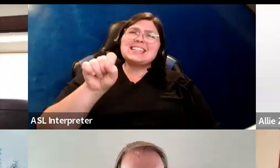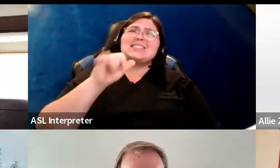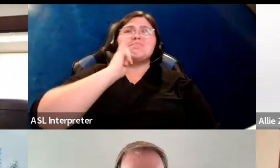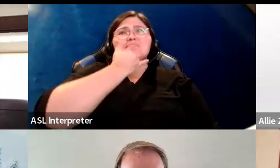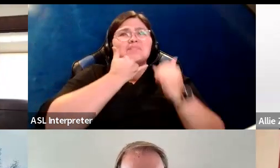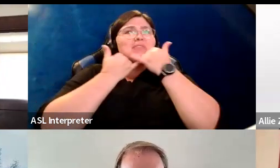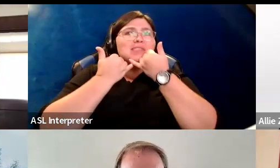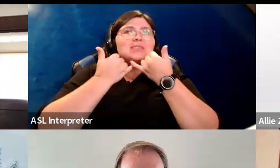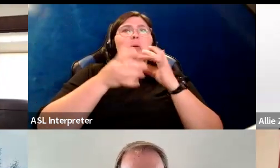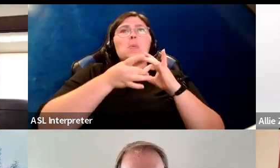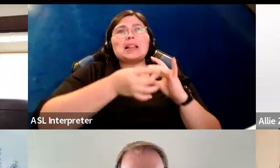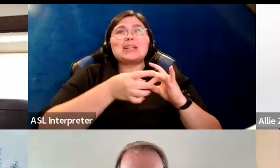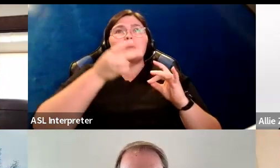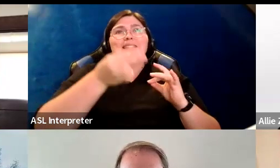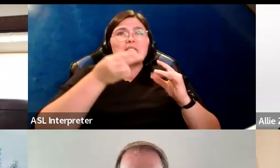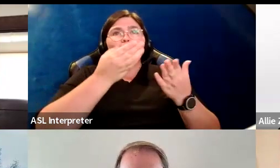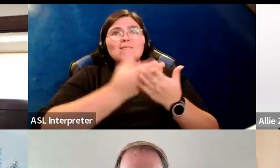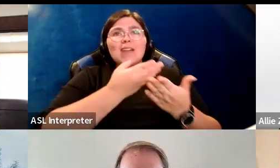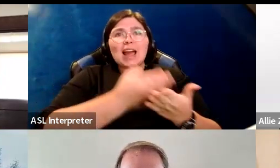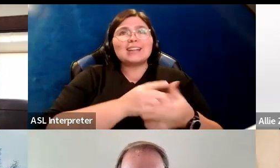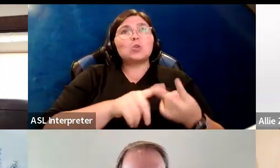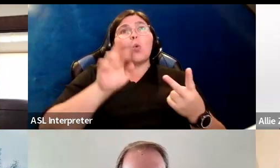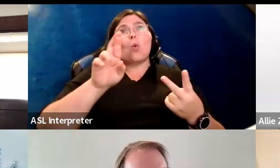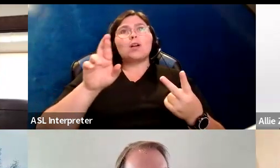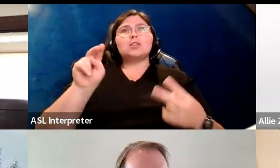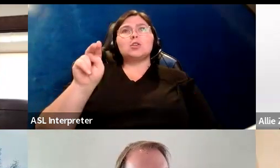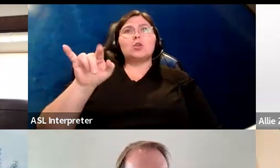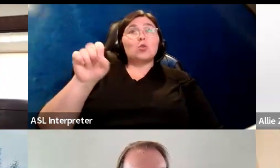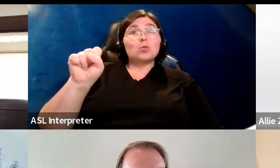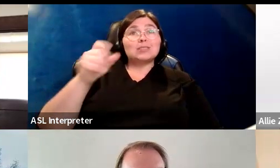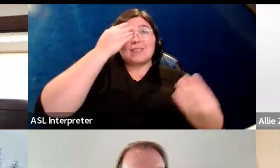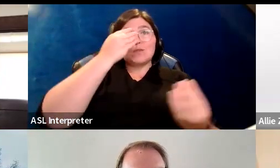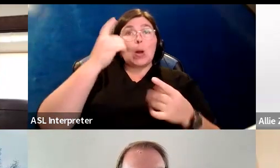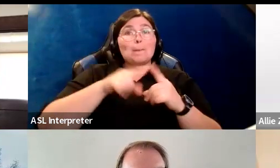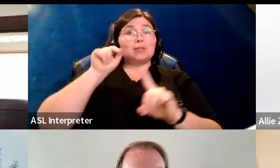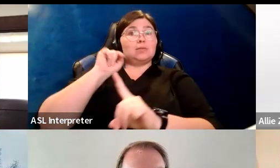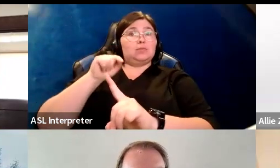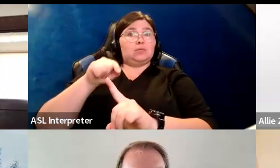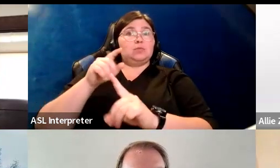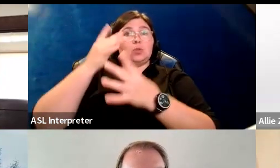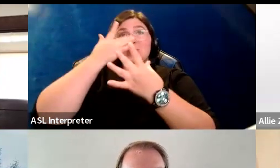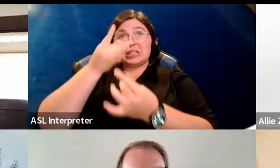about historical facts or news. But here we're more interested in things about the scene.